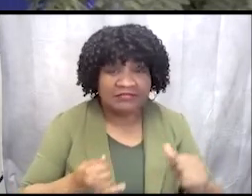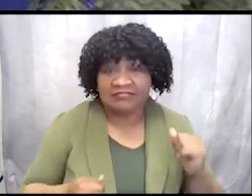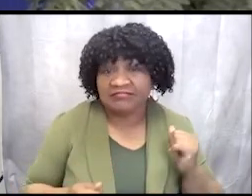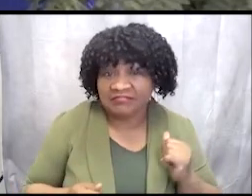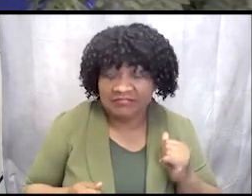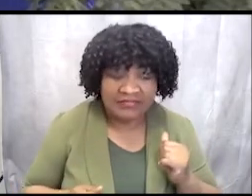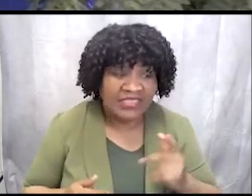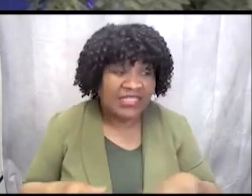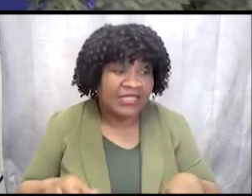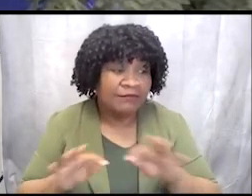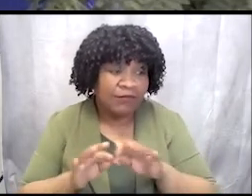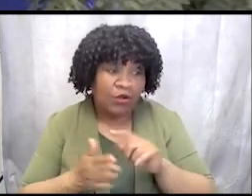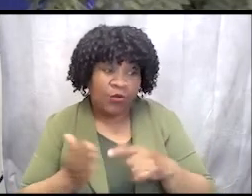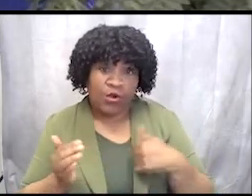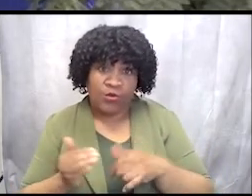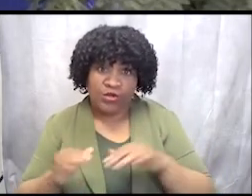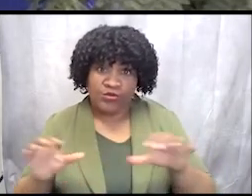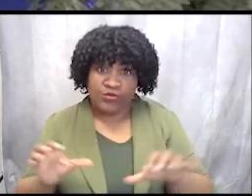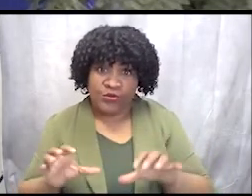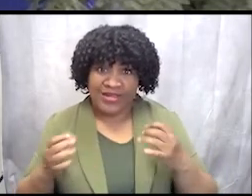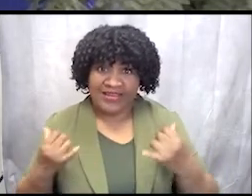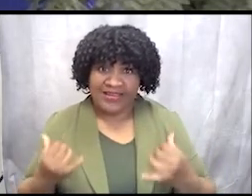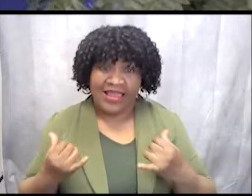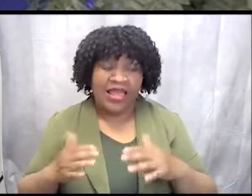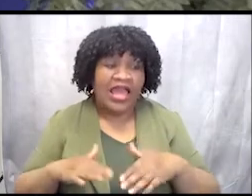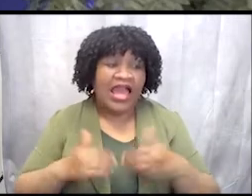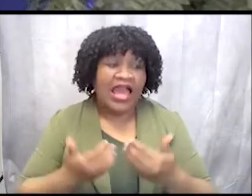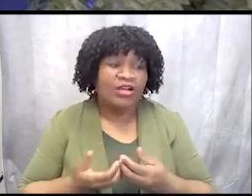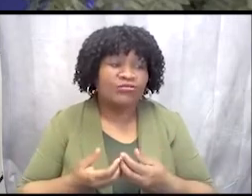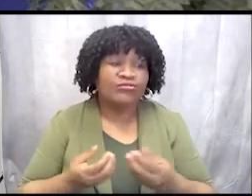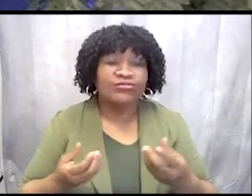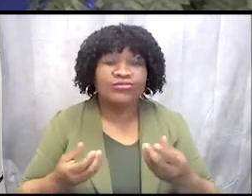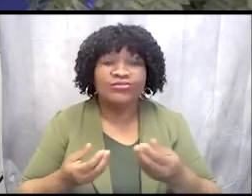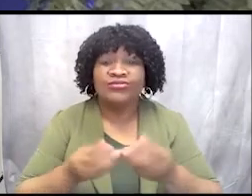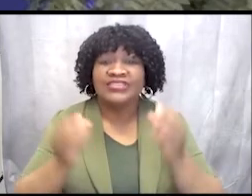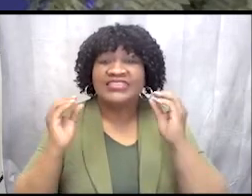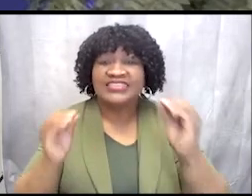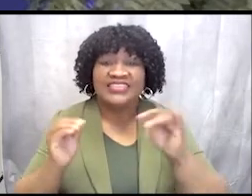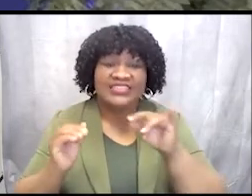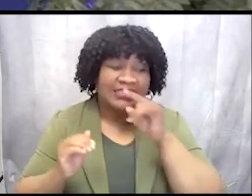And so one of the things I know that we're looking at is how to expand on teaching kids practices